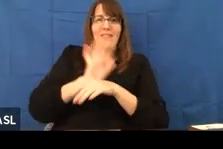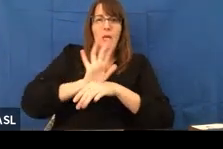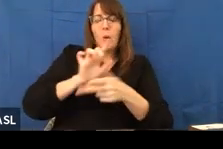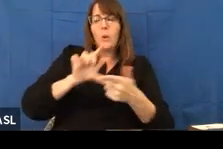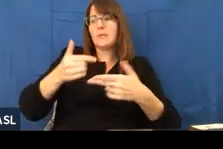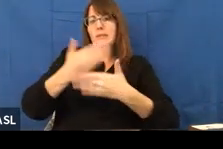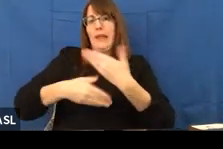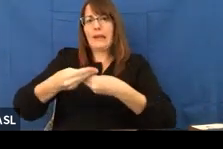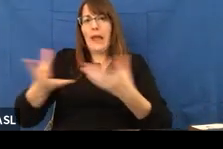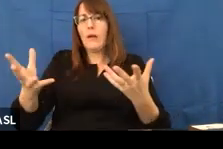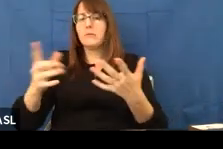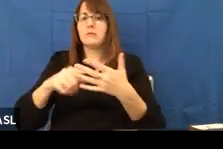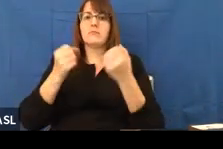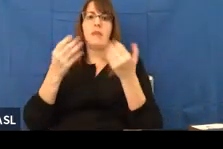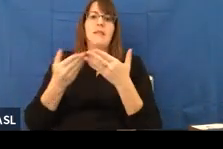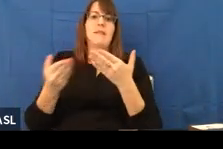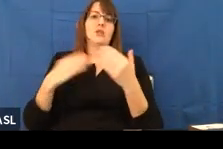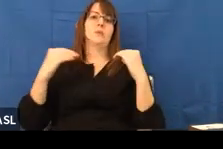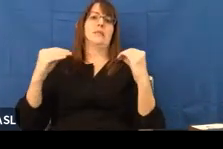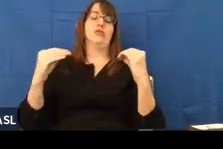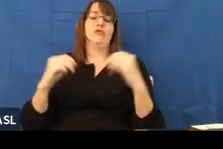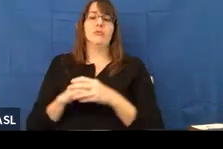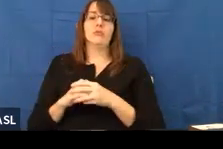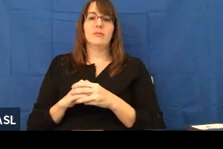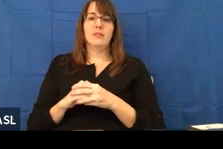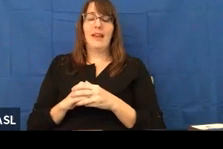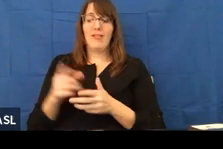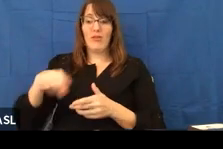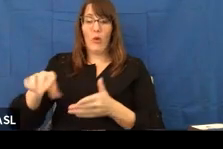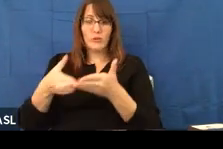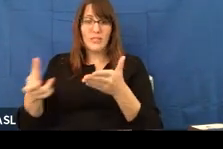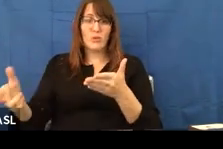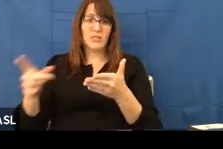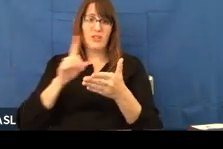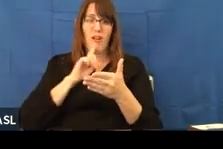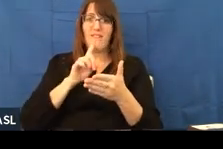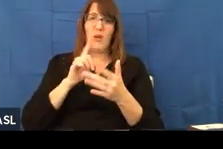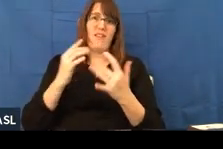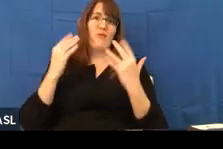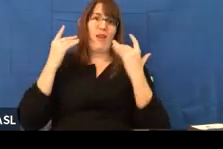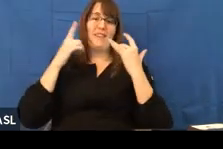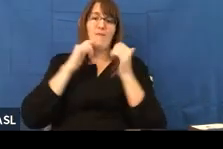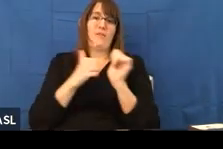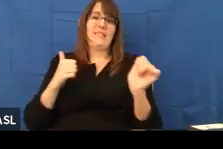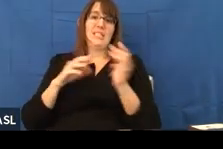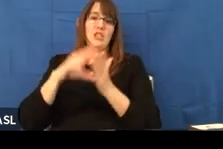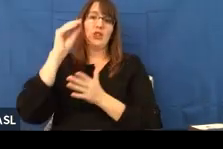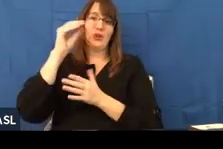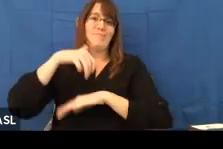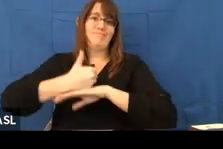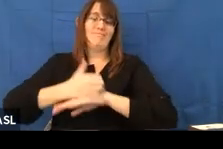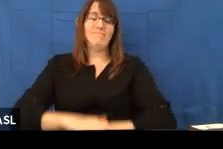Jewyl Alderson Clarke, SDCOE: To teach many lessons and they're curating those resources that are most distance learning friendly right now and that CT online.org